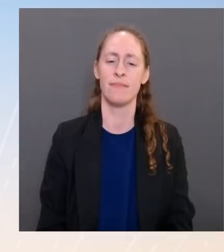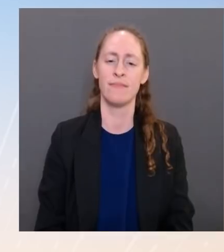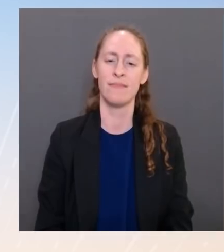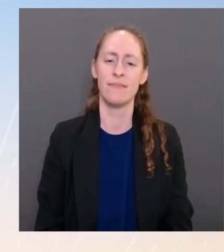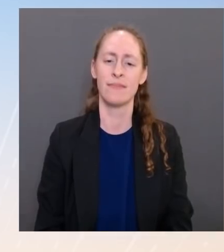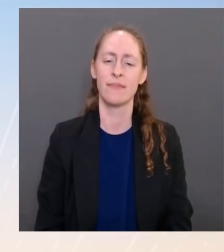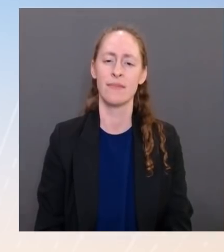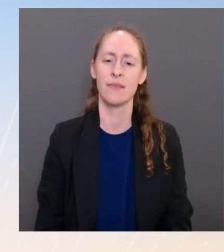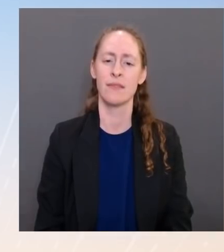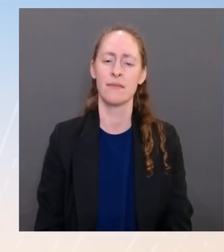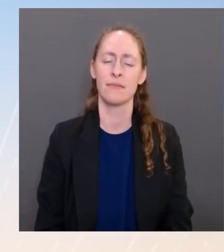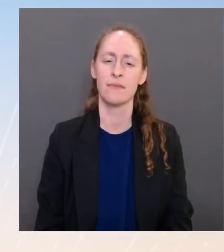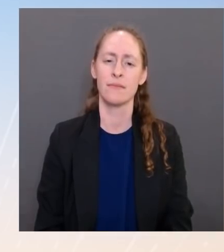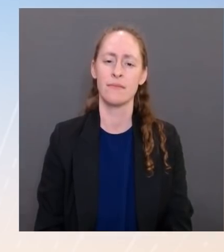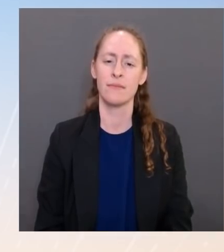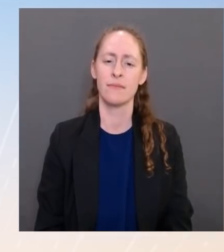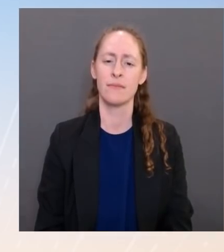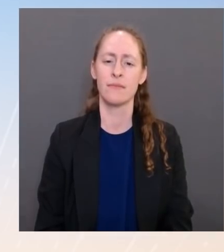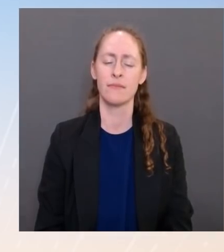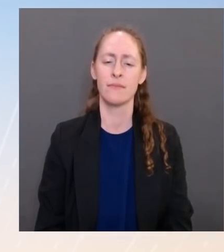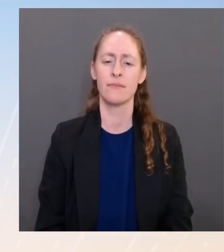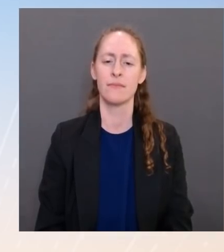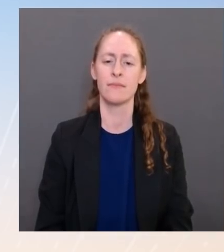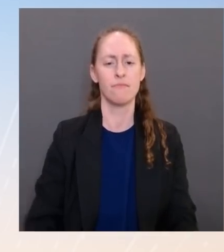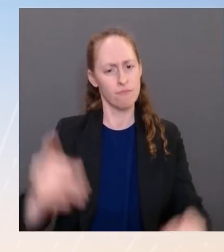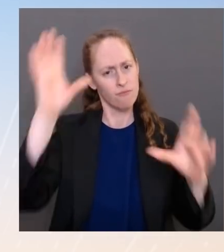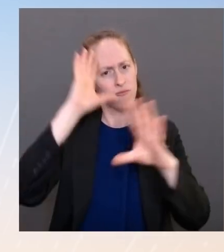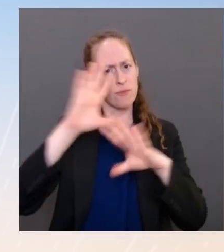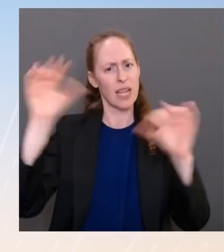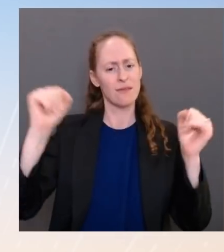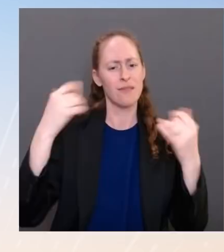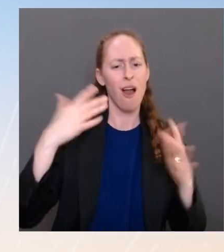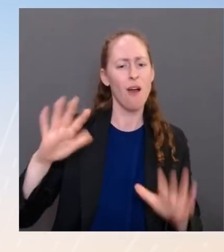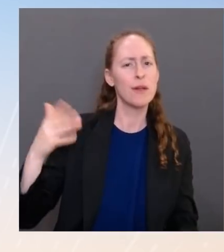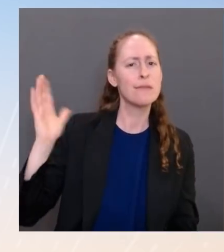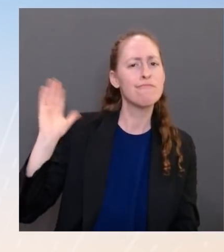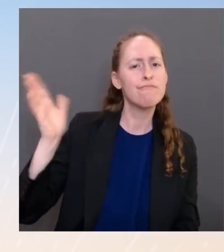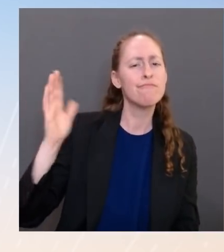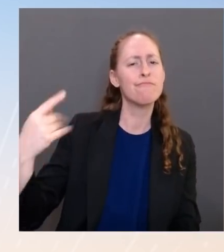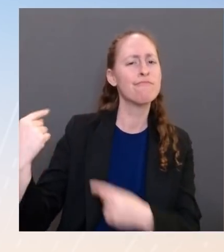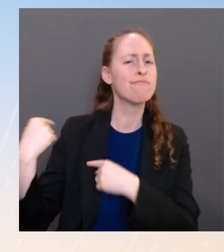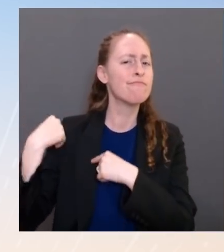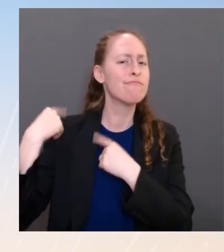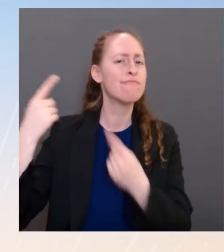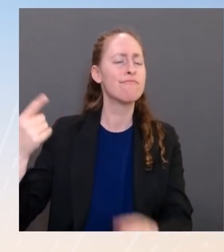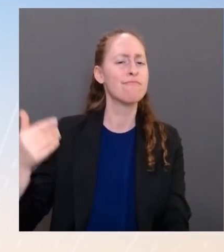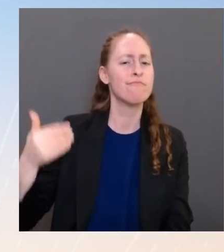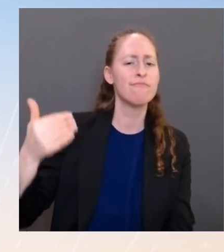It's -- but it's not just obviously putting at risk a woman's right to make choices about her own healthcare.